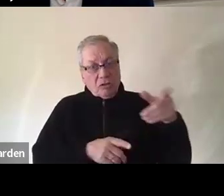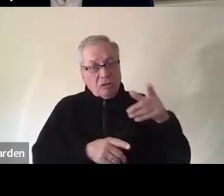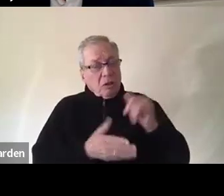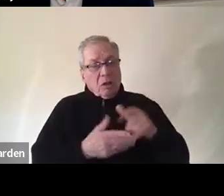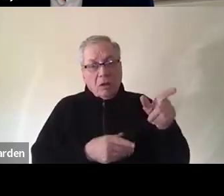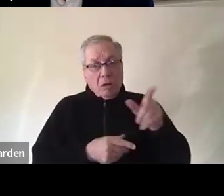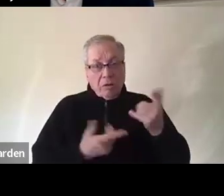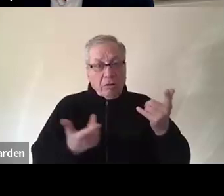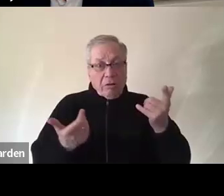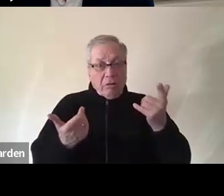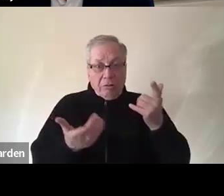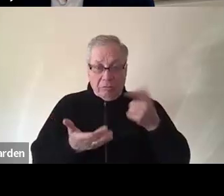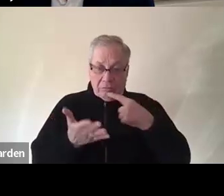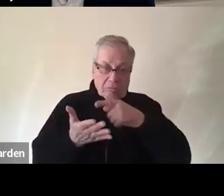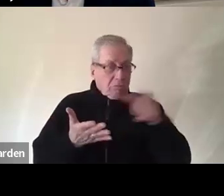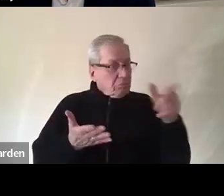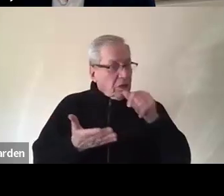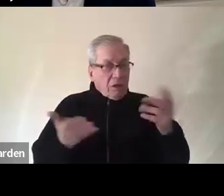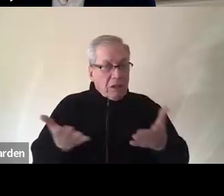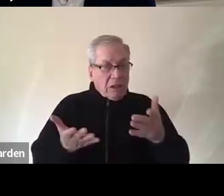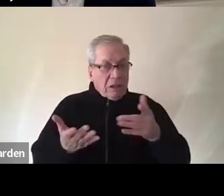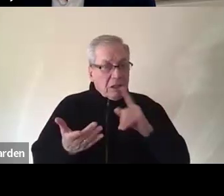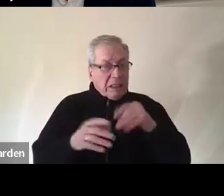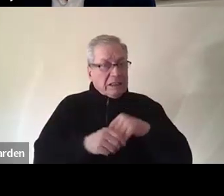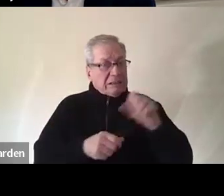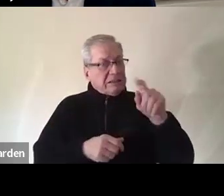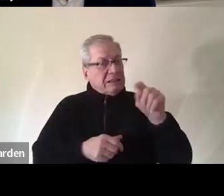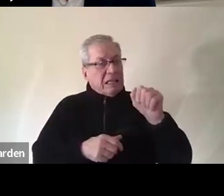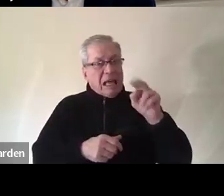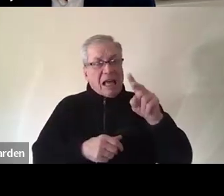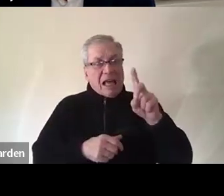and that was another requirement. But I found that when we got to that point